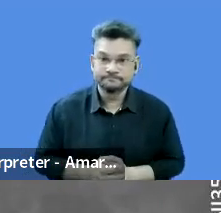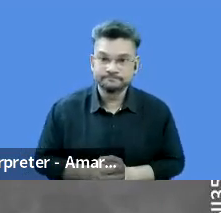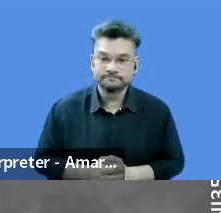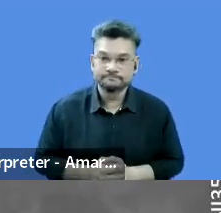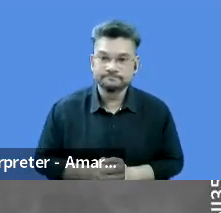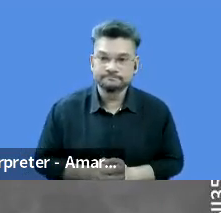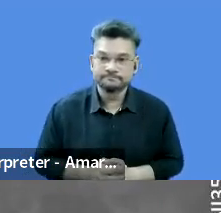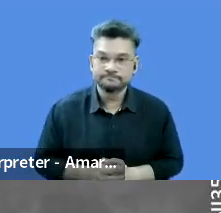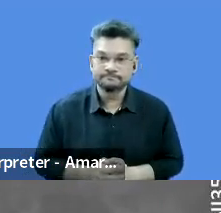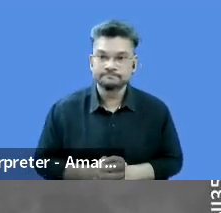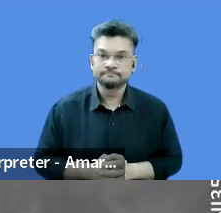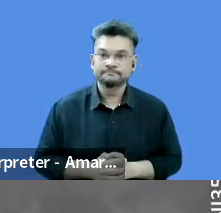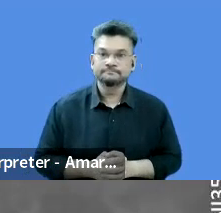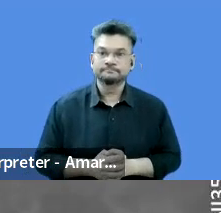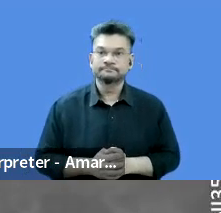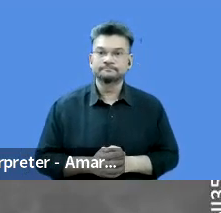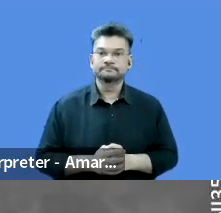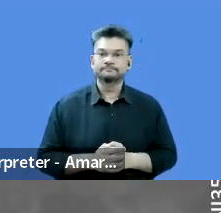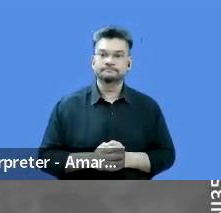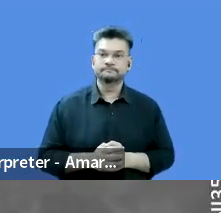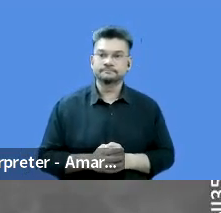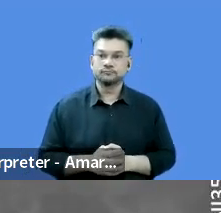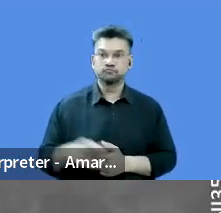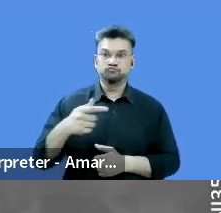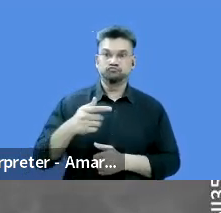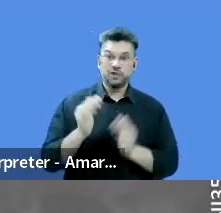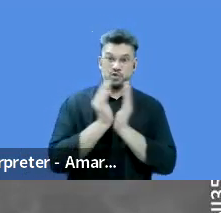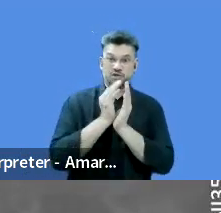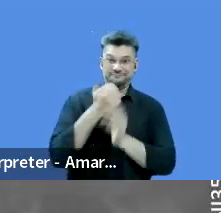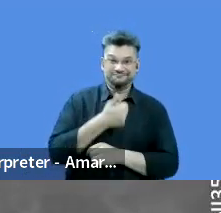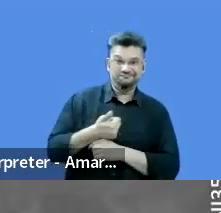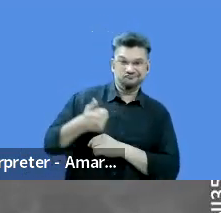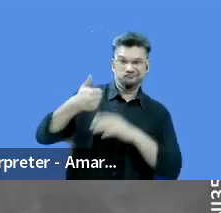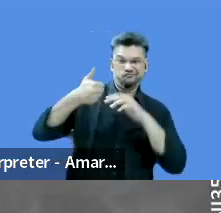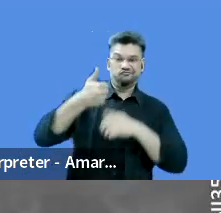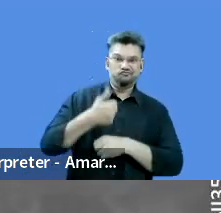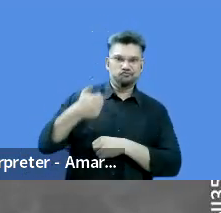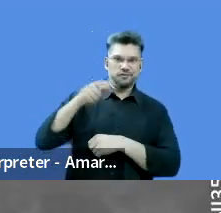First, in UNICEF, we